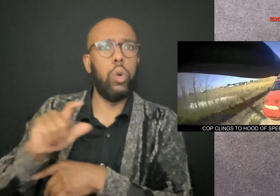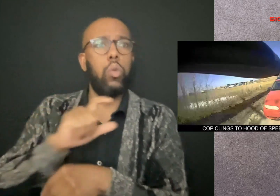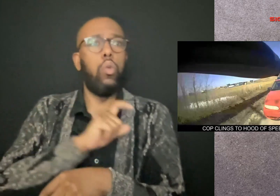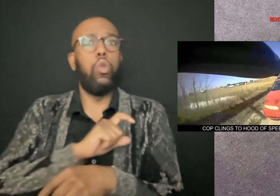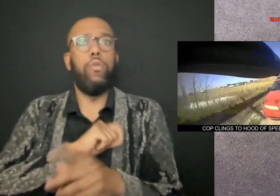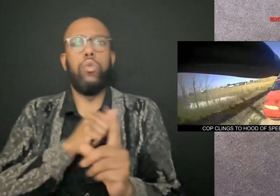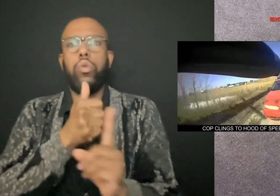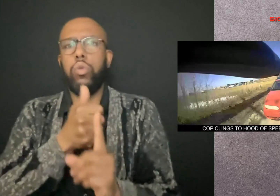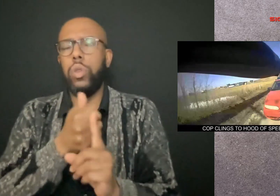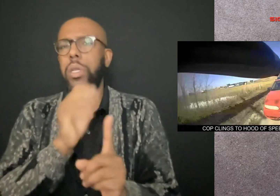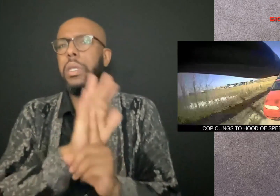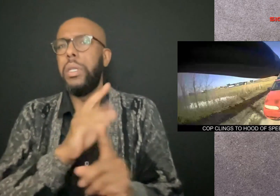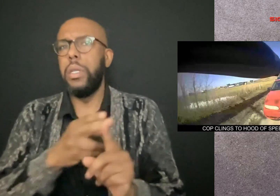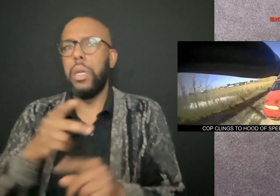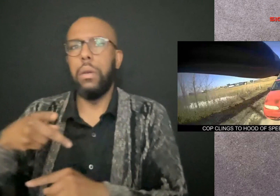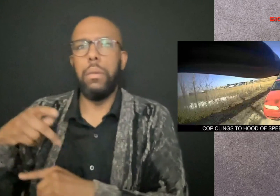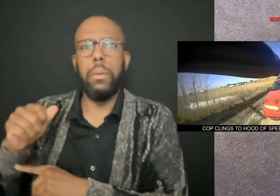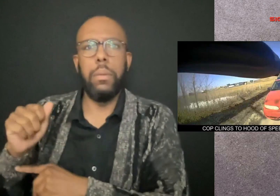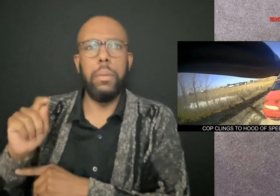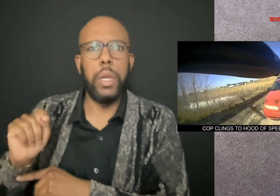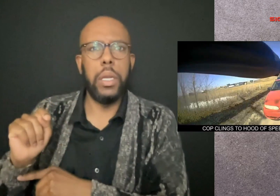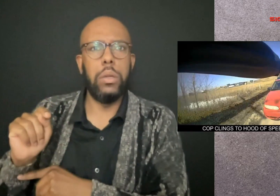Authorities say in March, 2021,